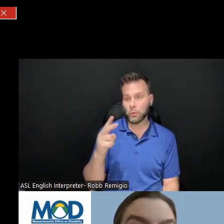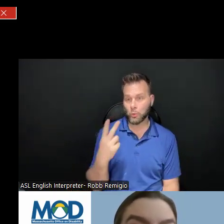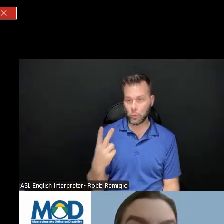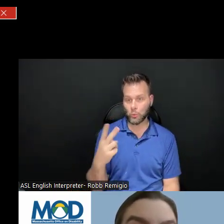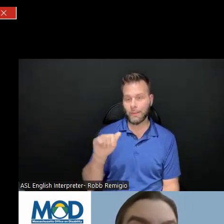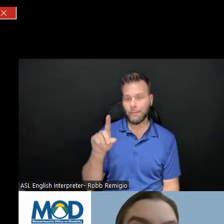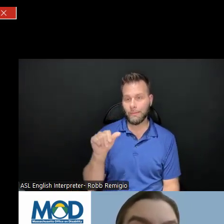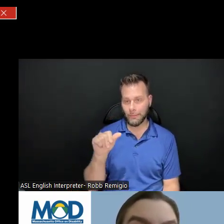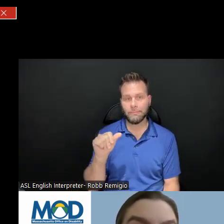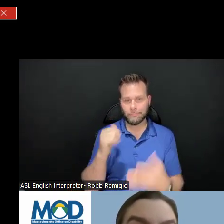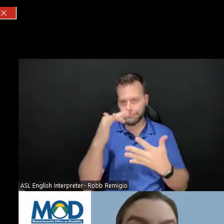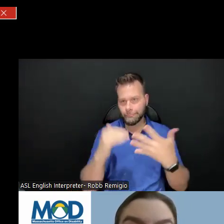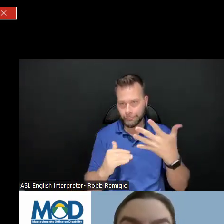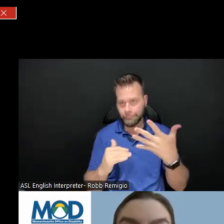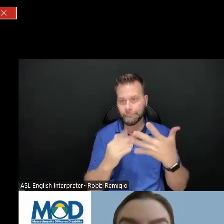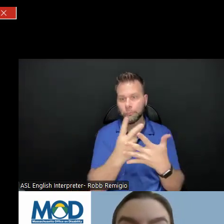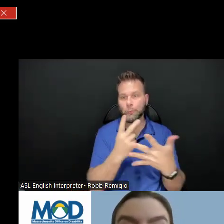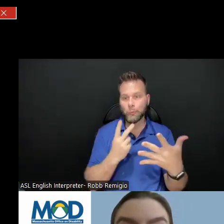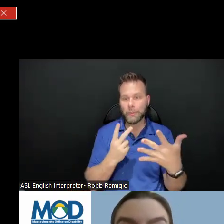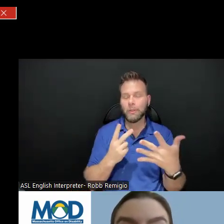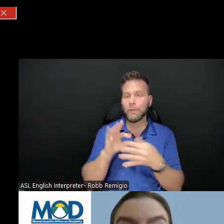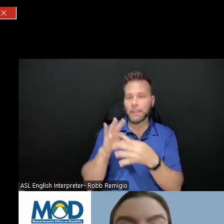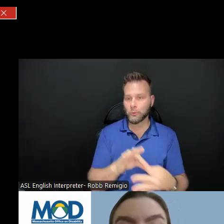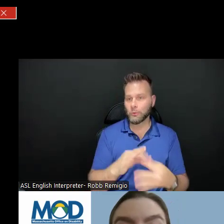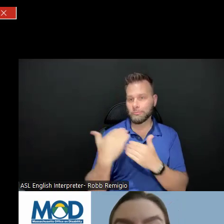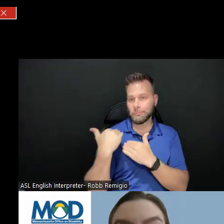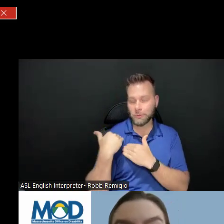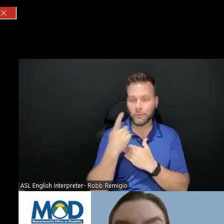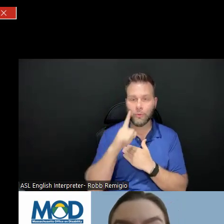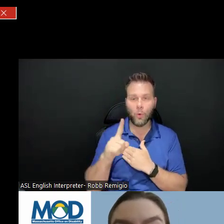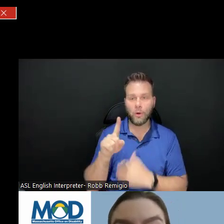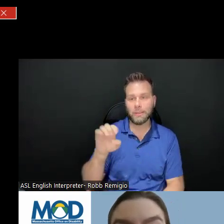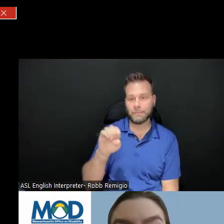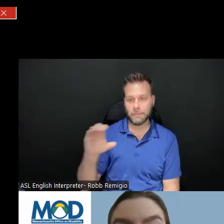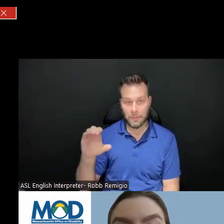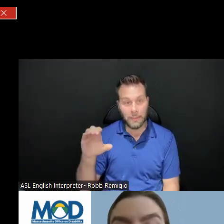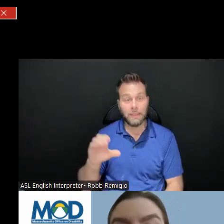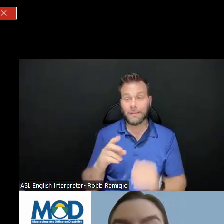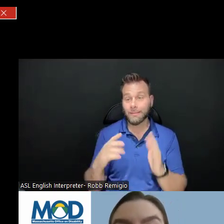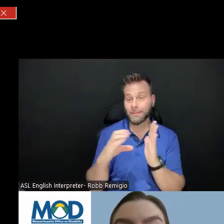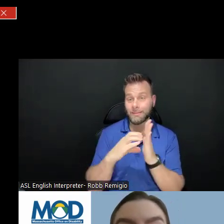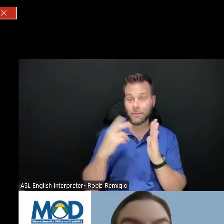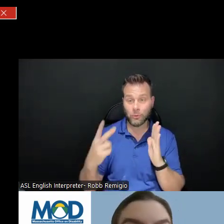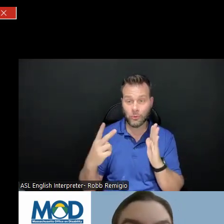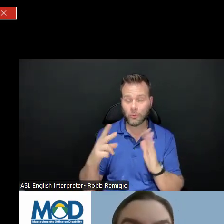So Title II of the ADA is where the obligations for effective communication come from. Title II is the section of the